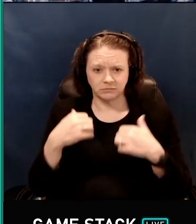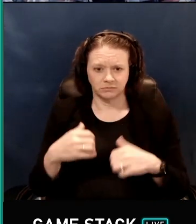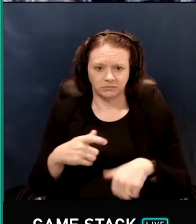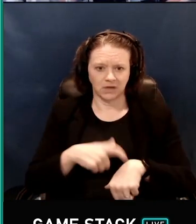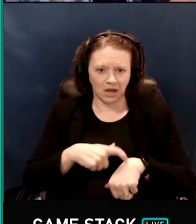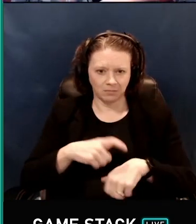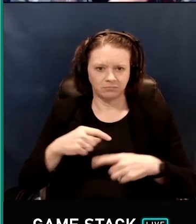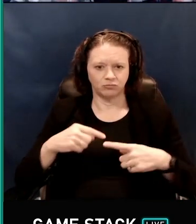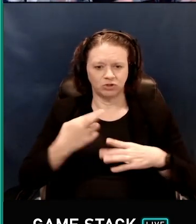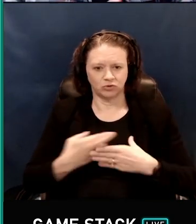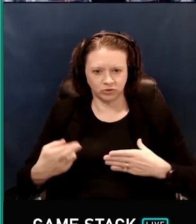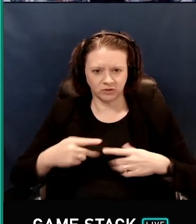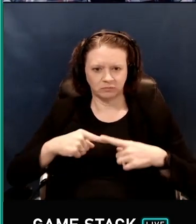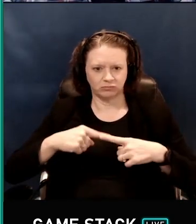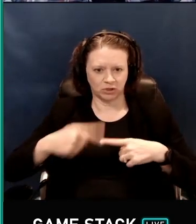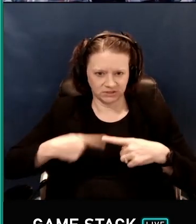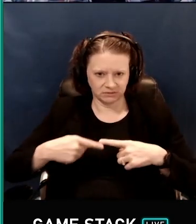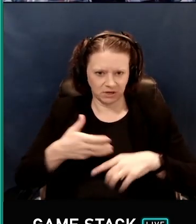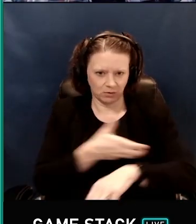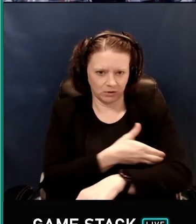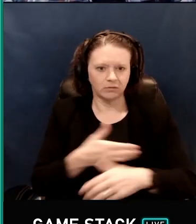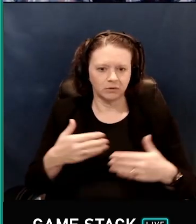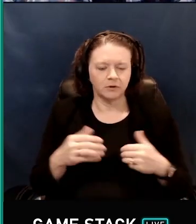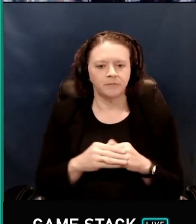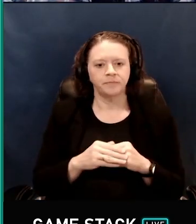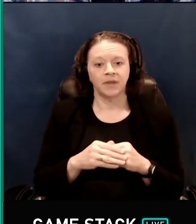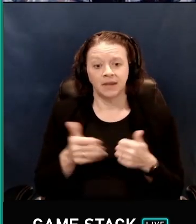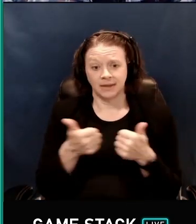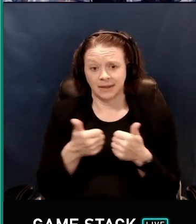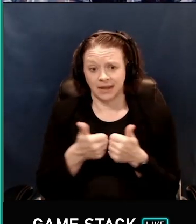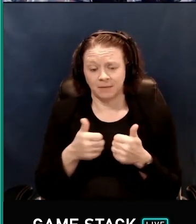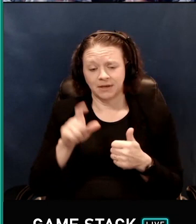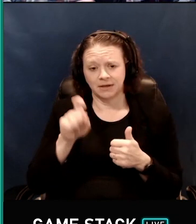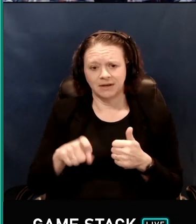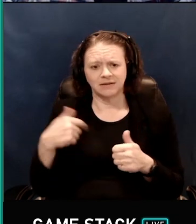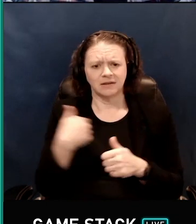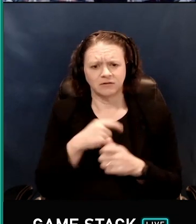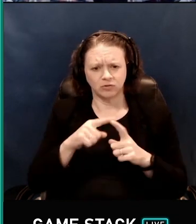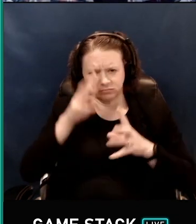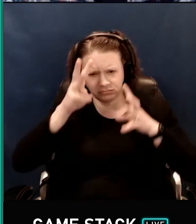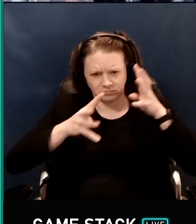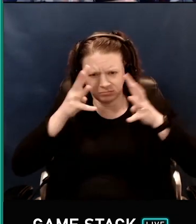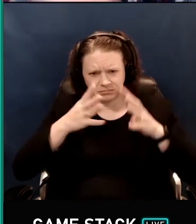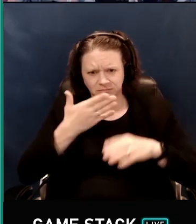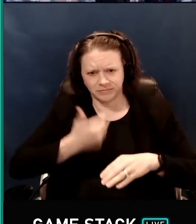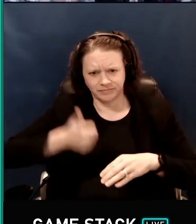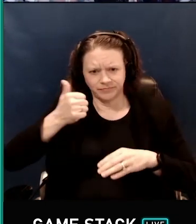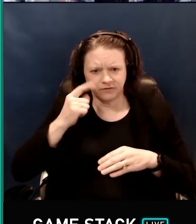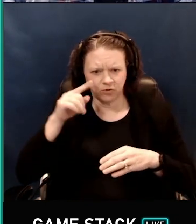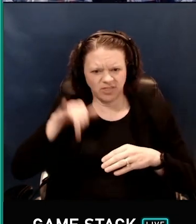Gaming has created the need for us to innovate in that space, but we really do need to make another leap.